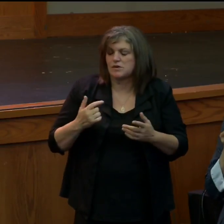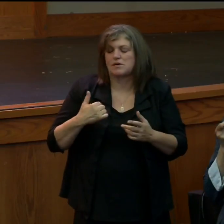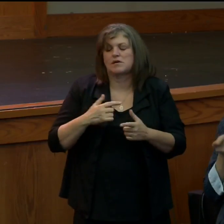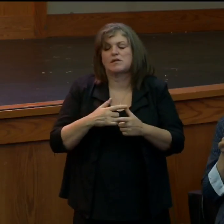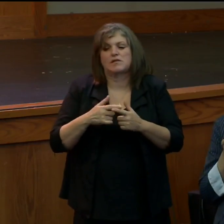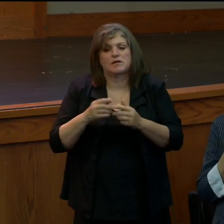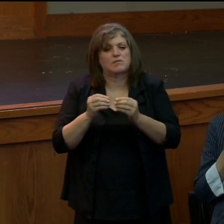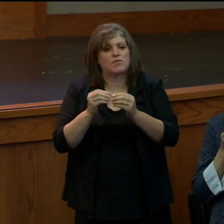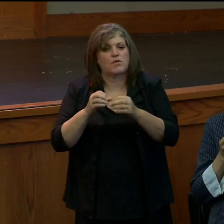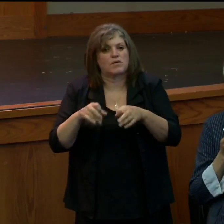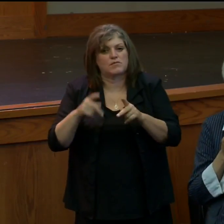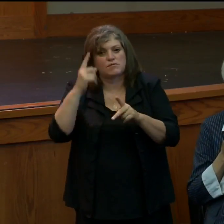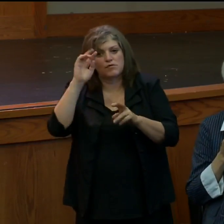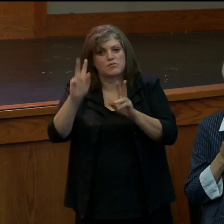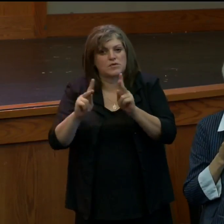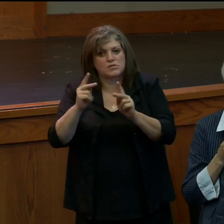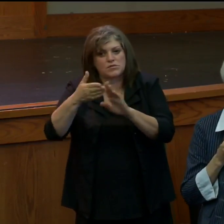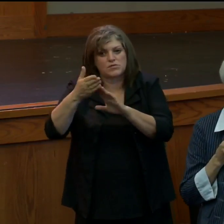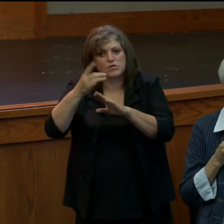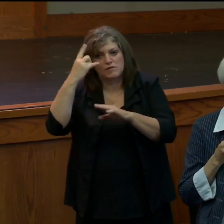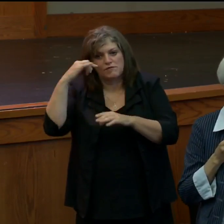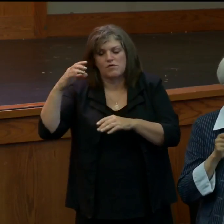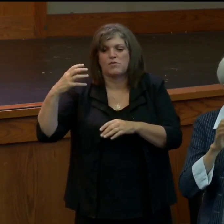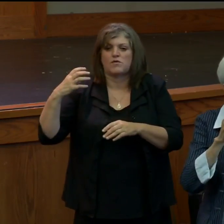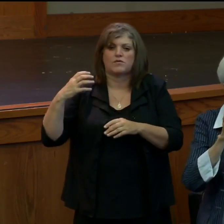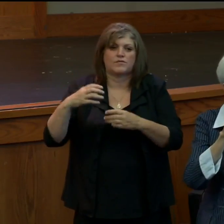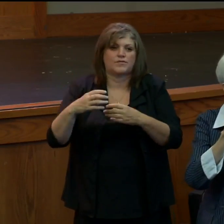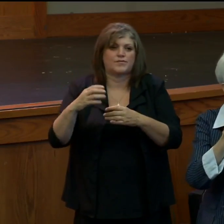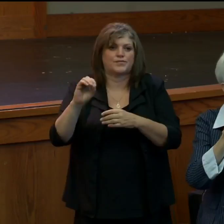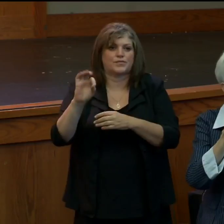OPPORTUNITIES FOR PEOPLE TO RUN FOR ELECTED OFFICE.